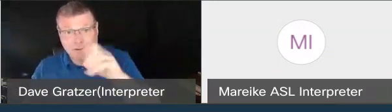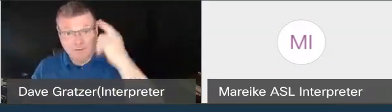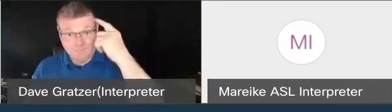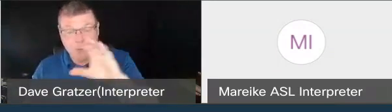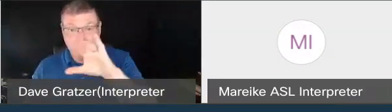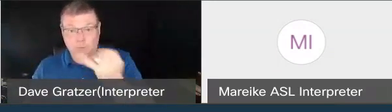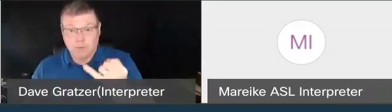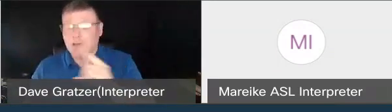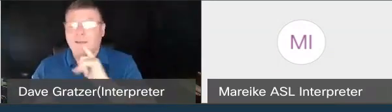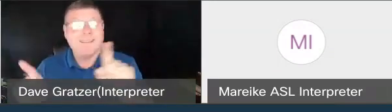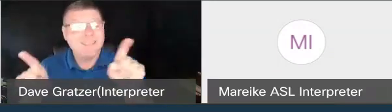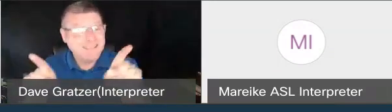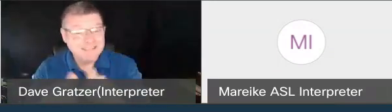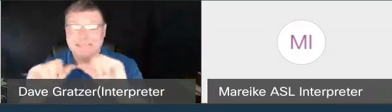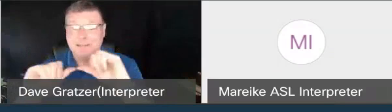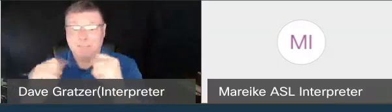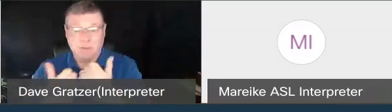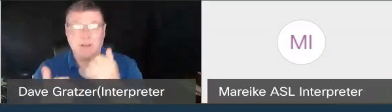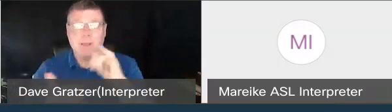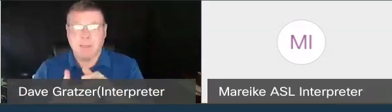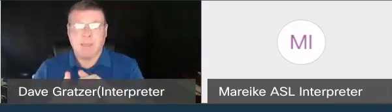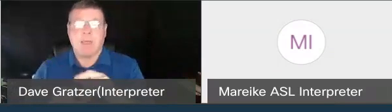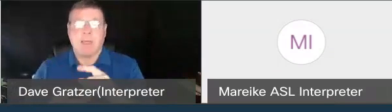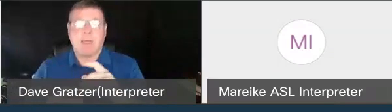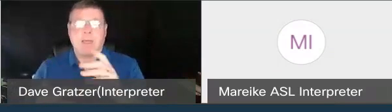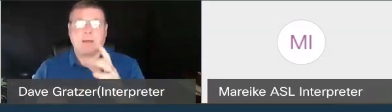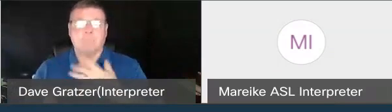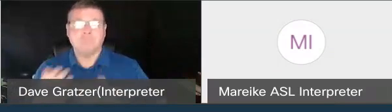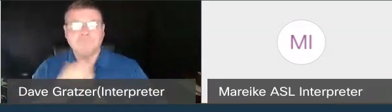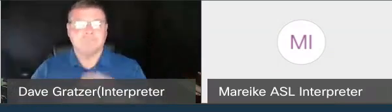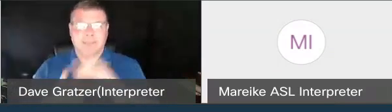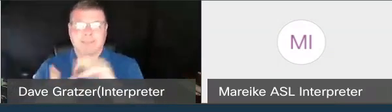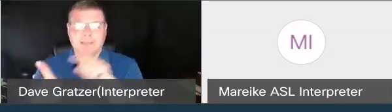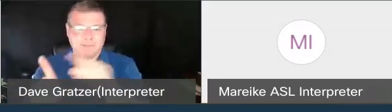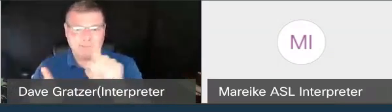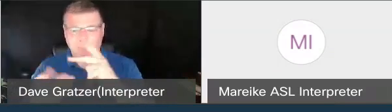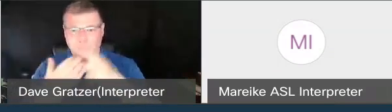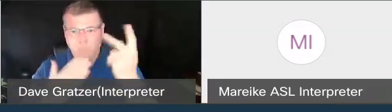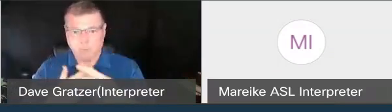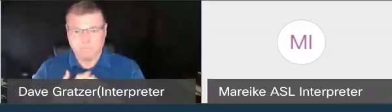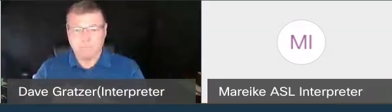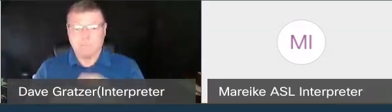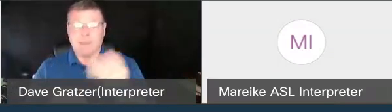are the same agencies that start these diversion programs. Um, in our last webinar,